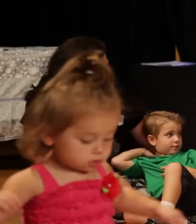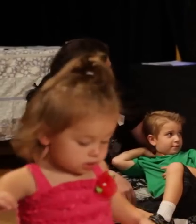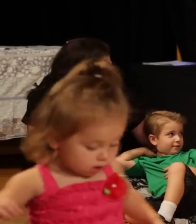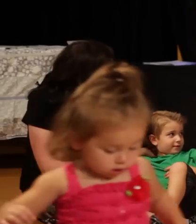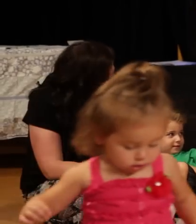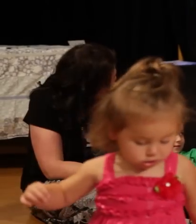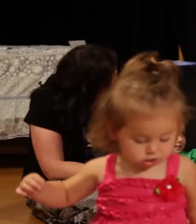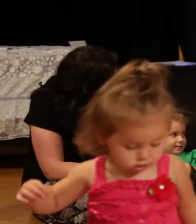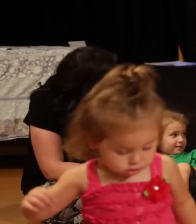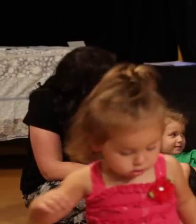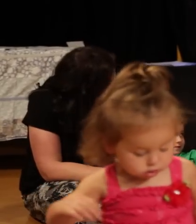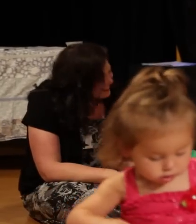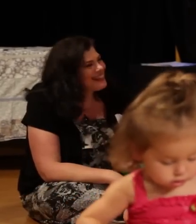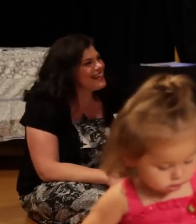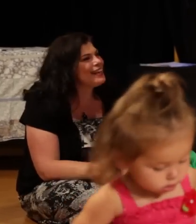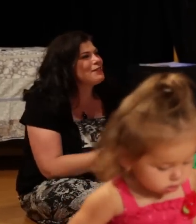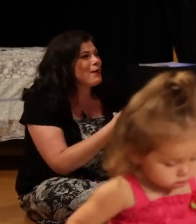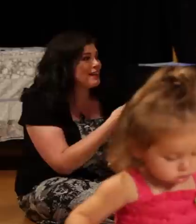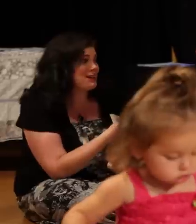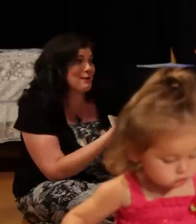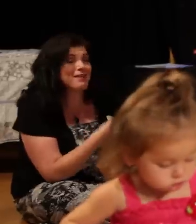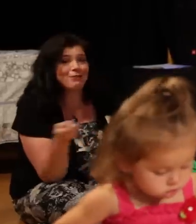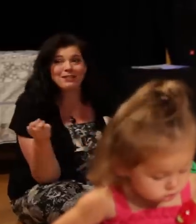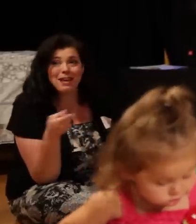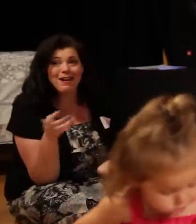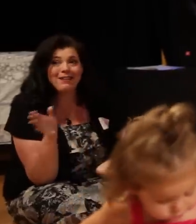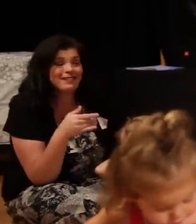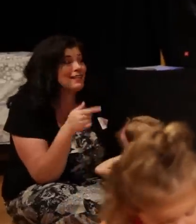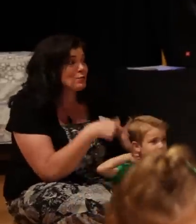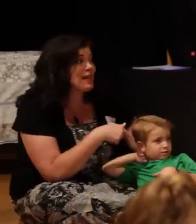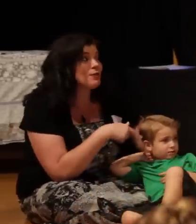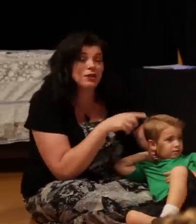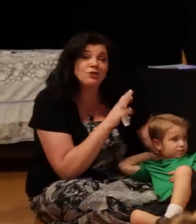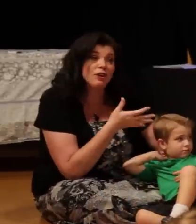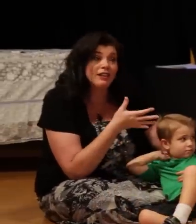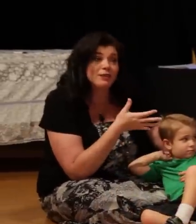but I'm right here so you can ask me, okay? Deal? He loved the Potty Time. When that first came out he was struggling